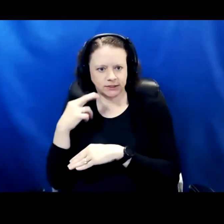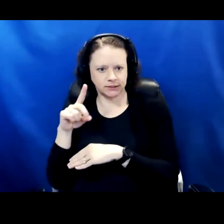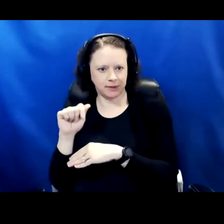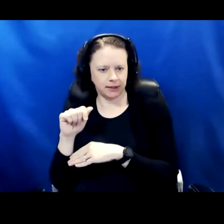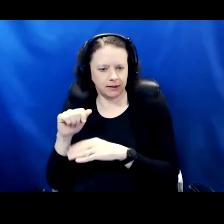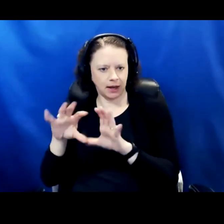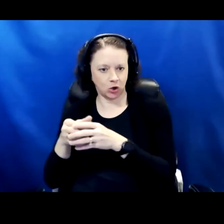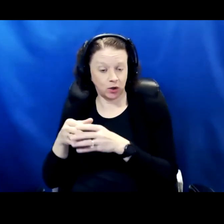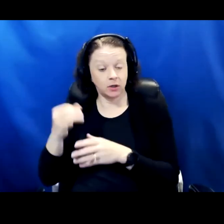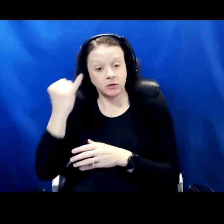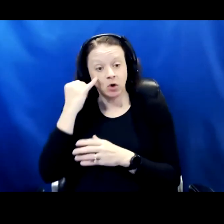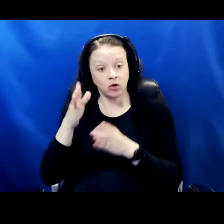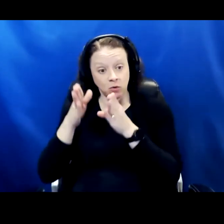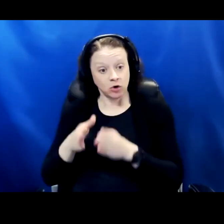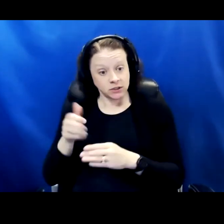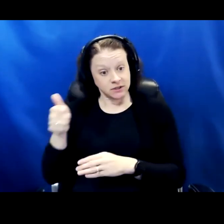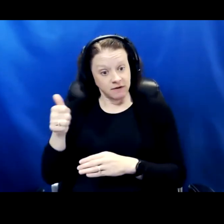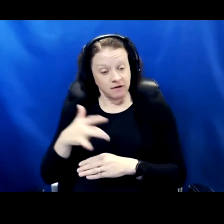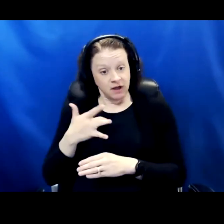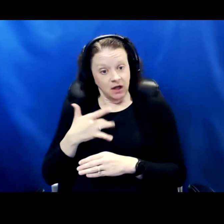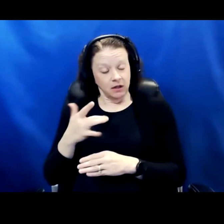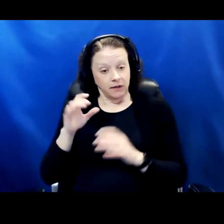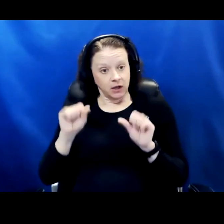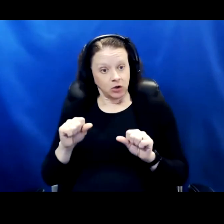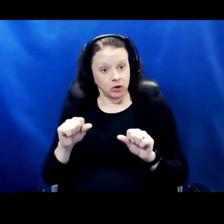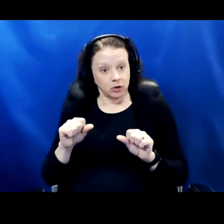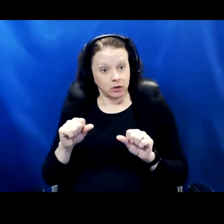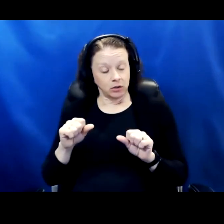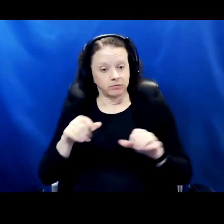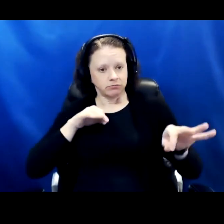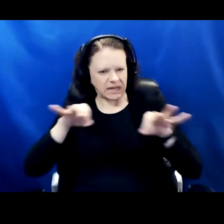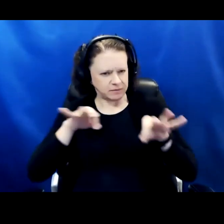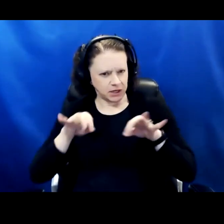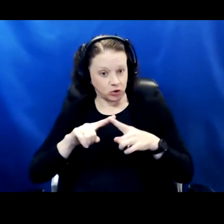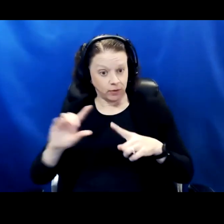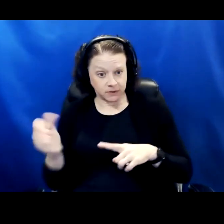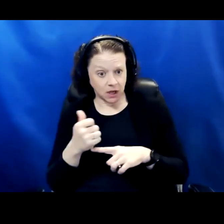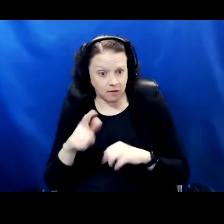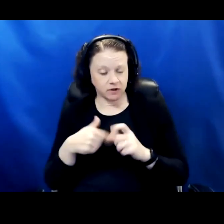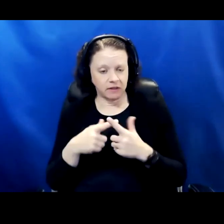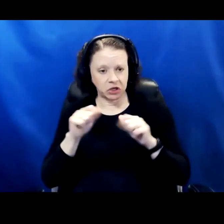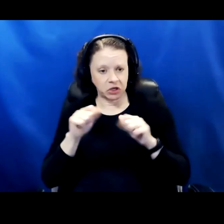and then if the person felt like they could, you know, explain it to themselves, then they could self-attest